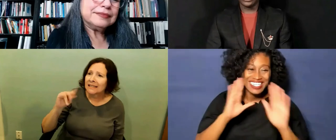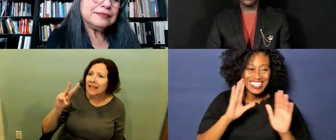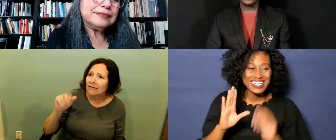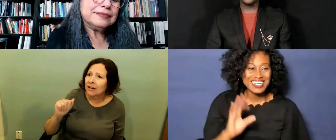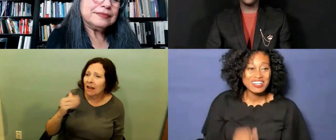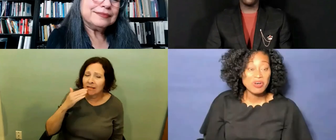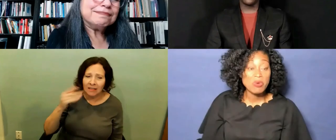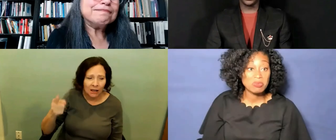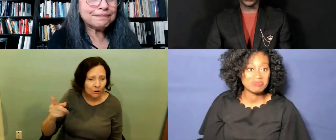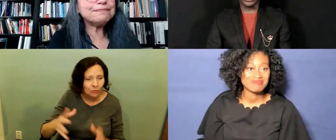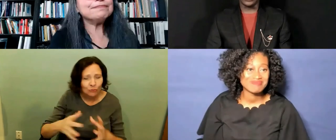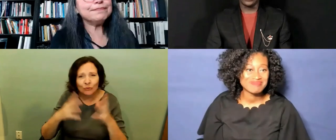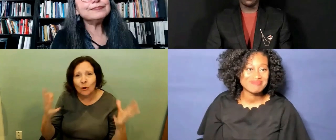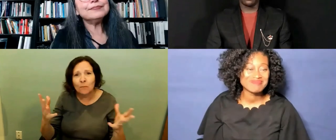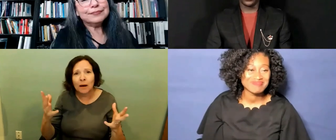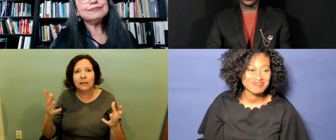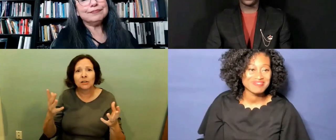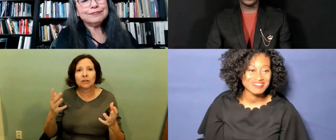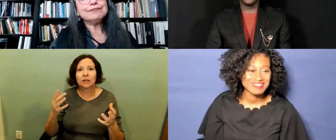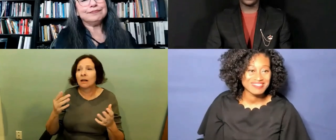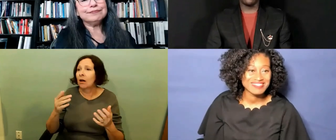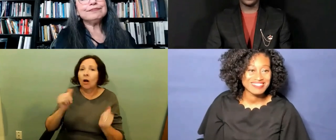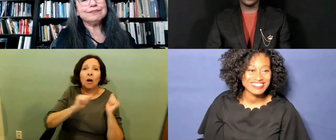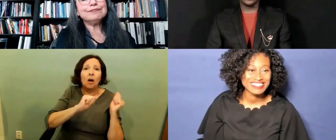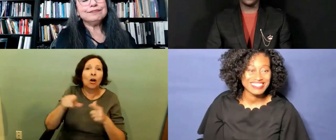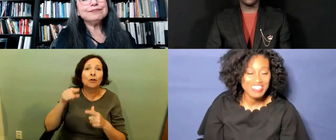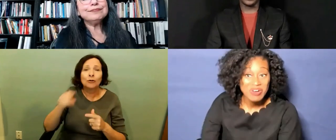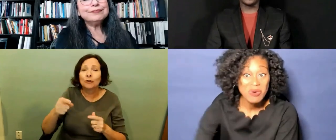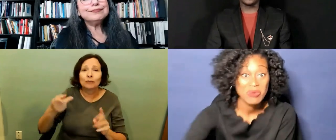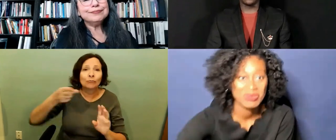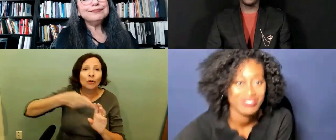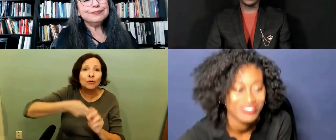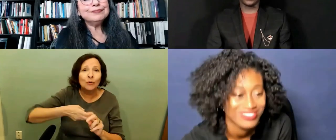thank you so much for joining us for this lecture,